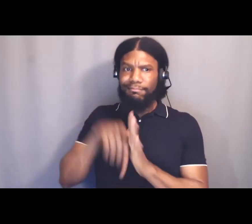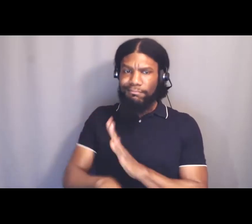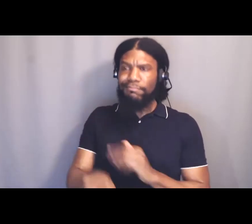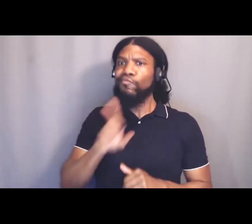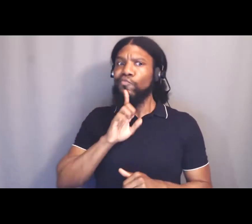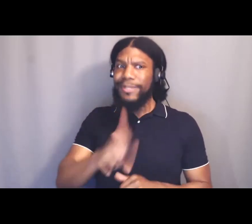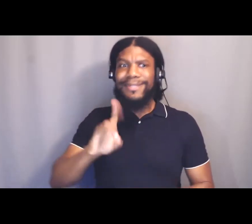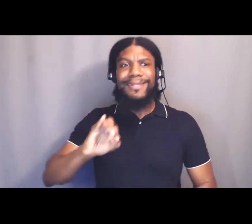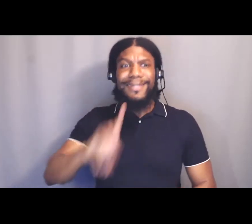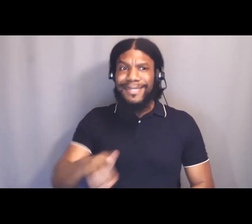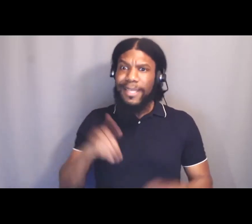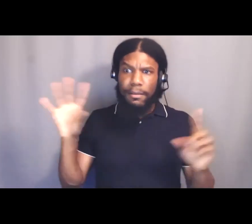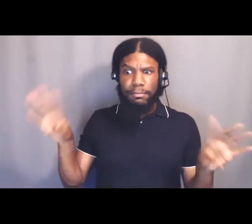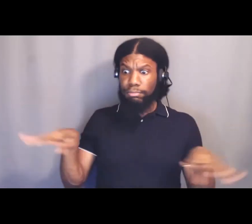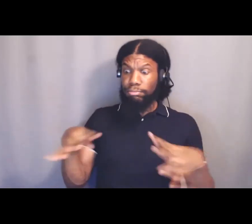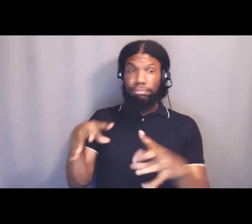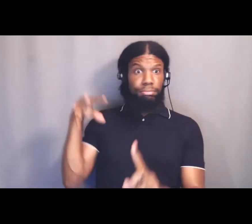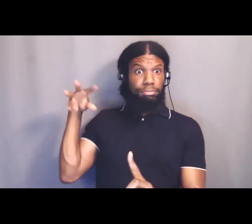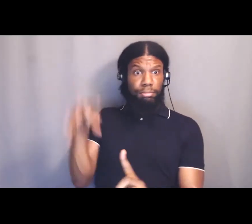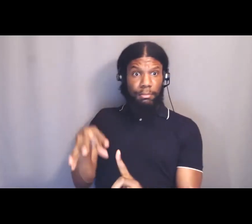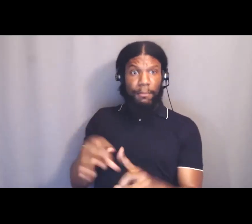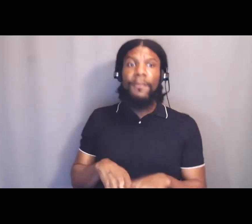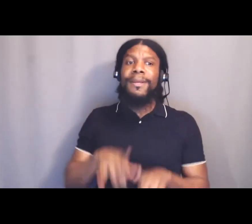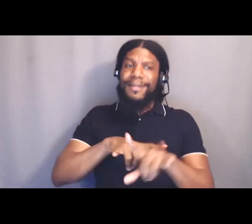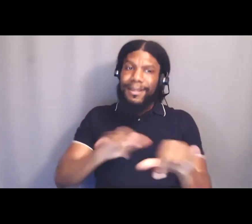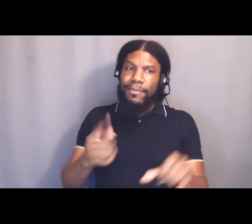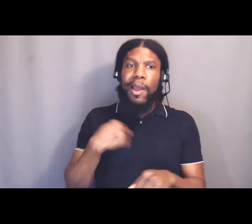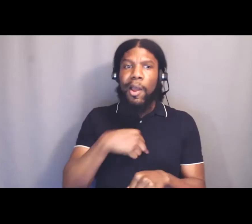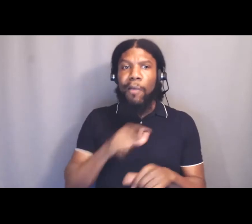We have to keep demanding justice and accountability.